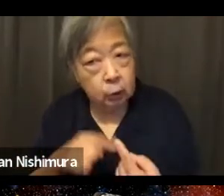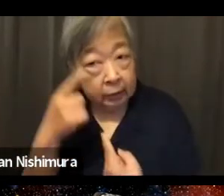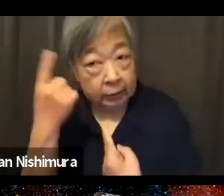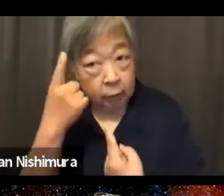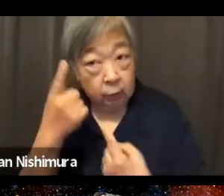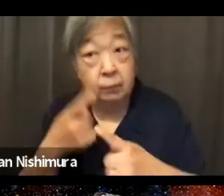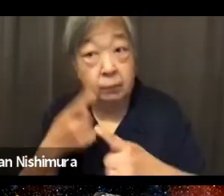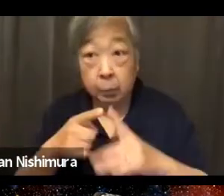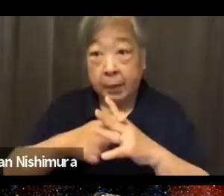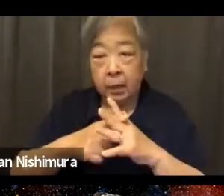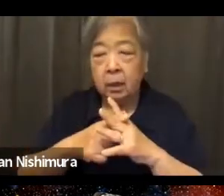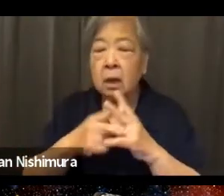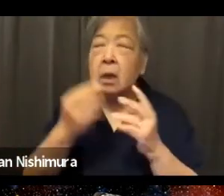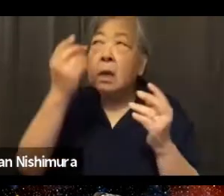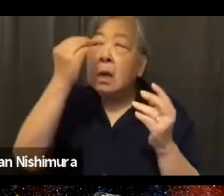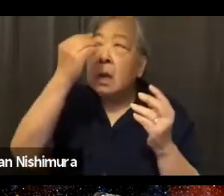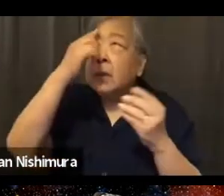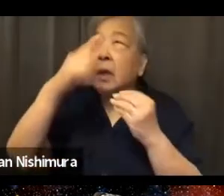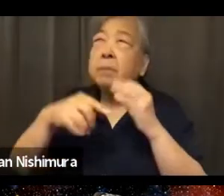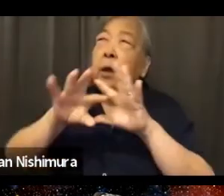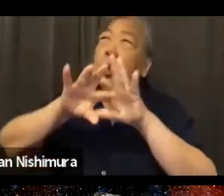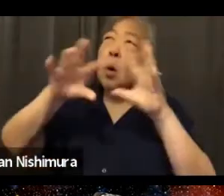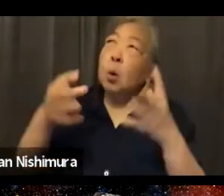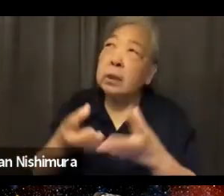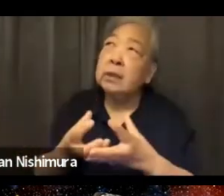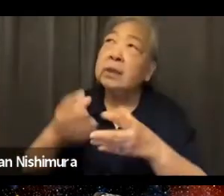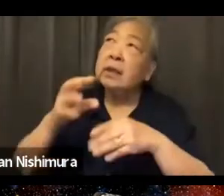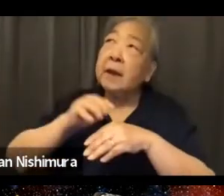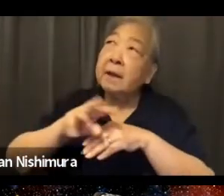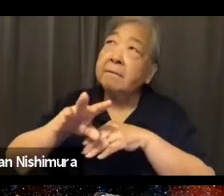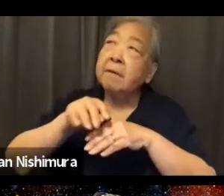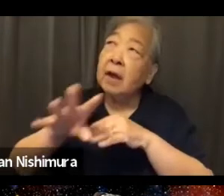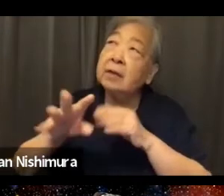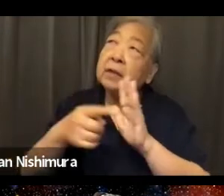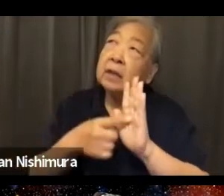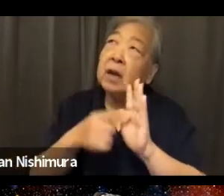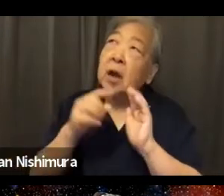And this is thinking about a holistic advising model from before they enter the U.S. and